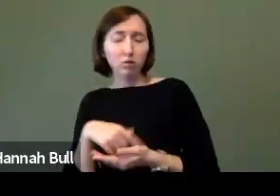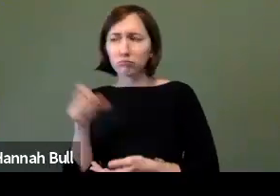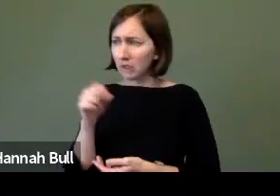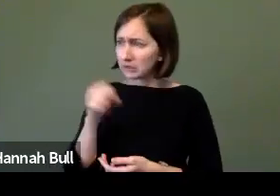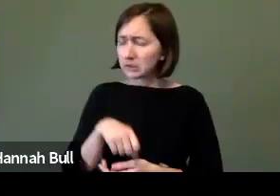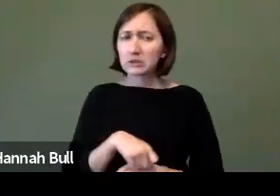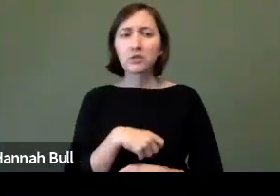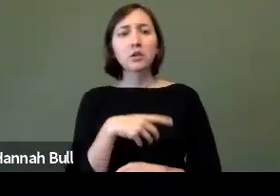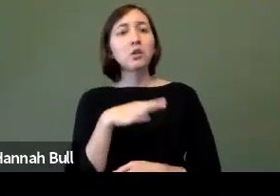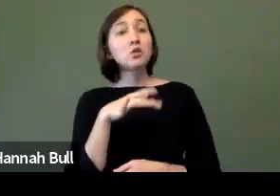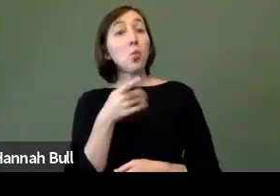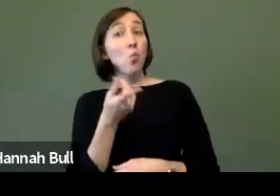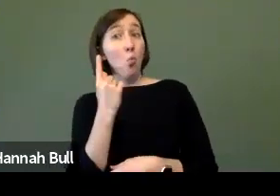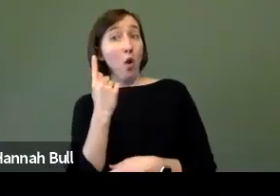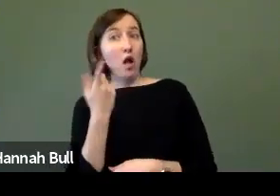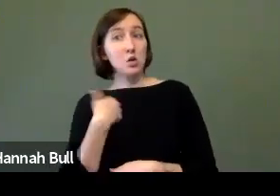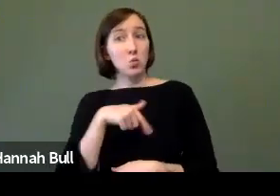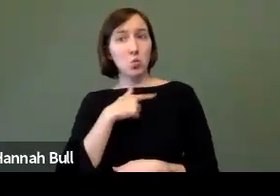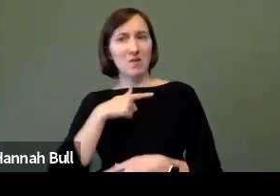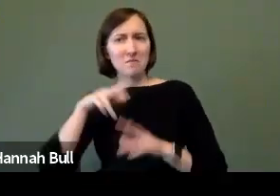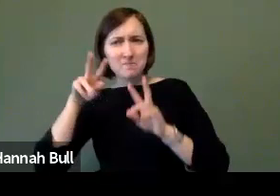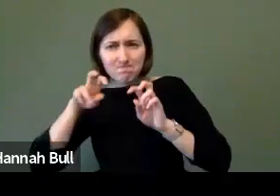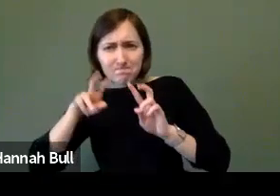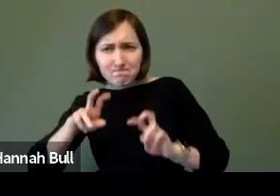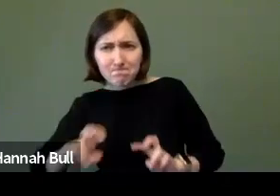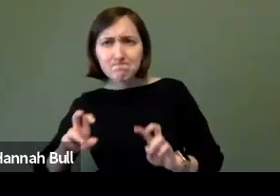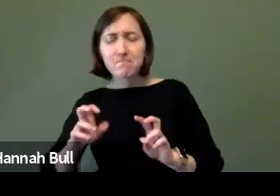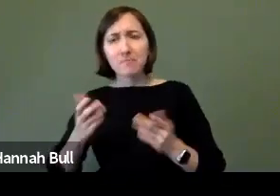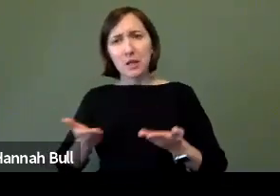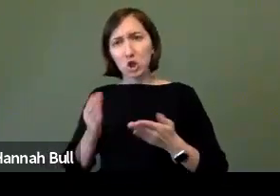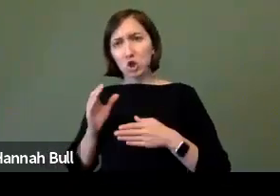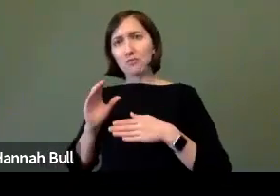looking at at the counsel